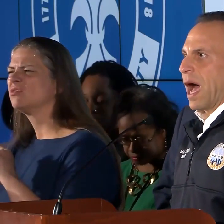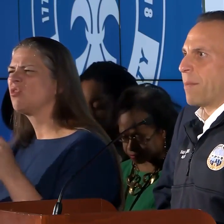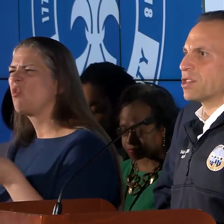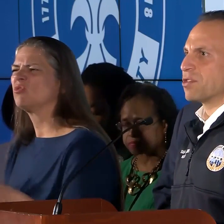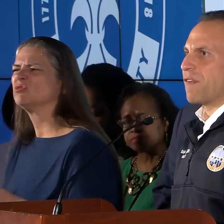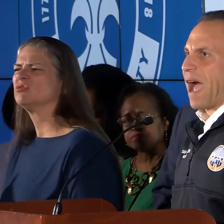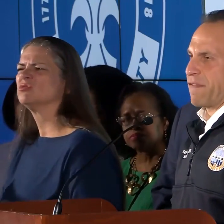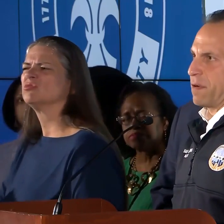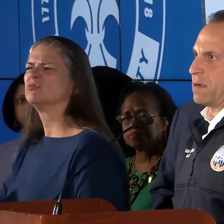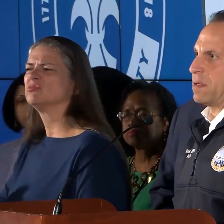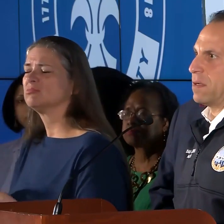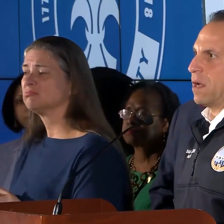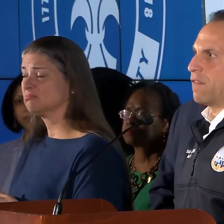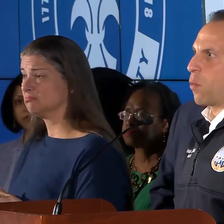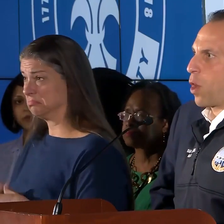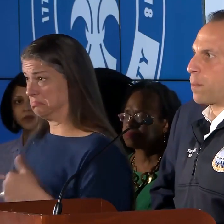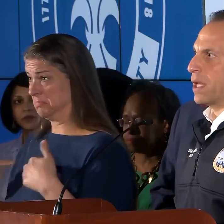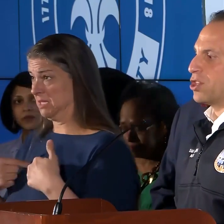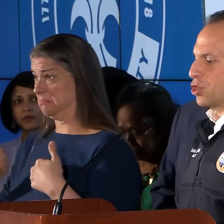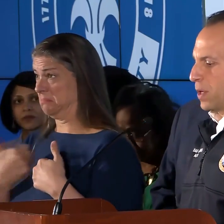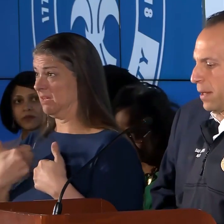I'm *** survivor of *** workplace shooting